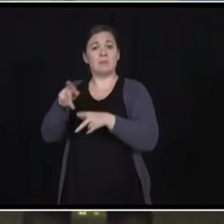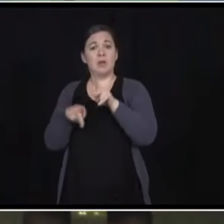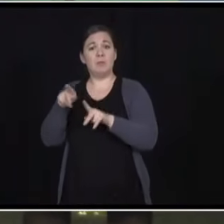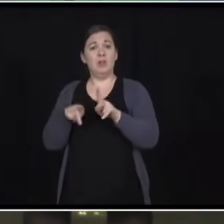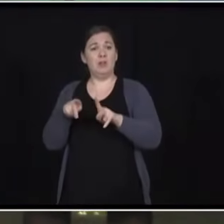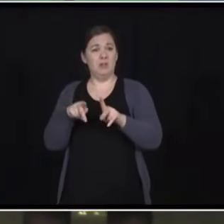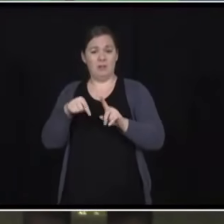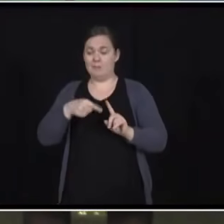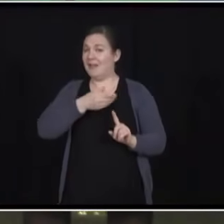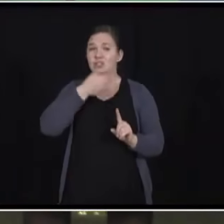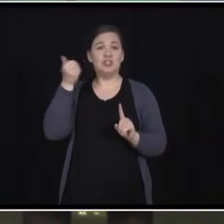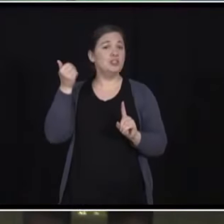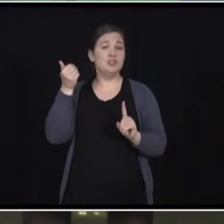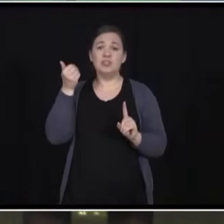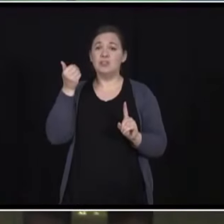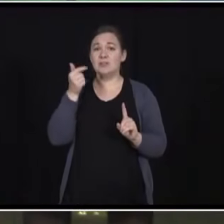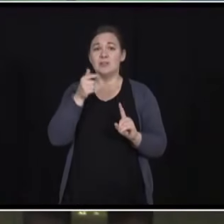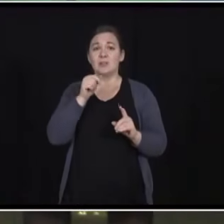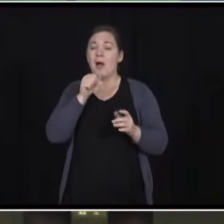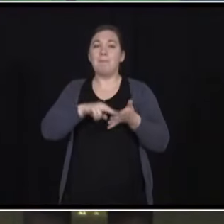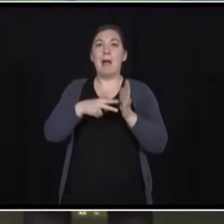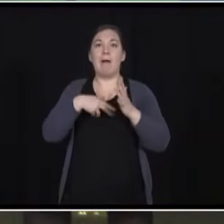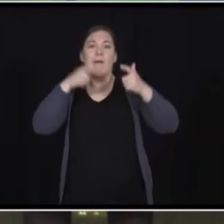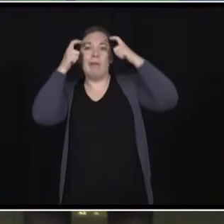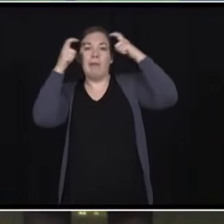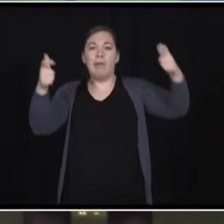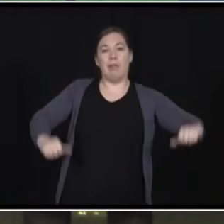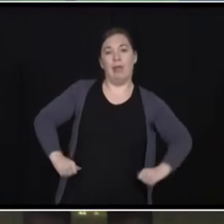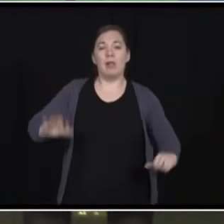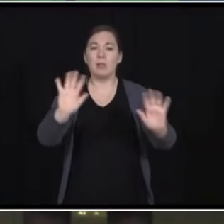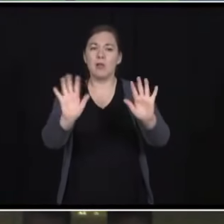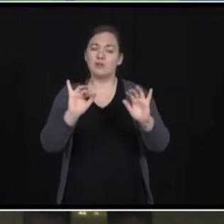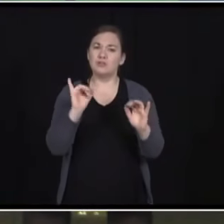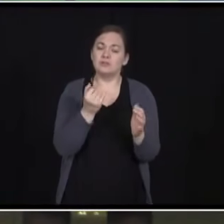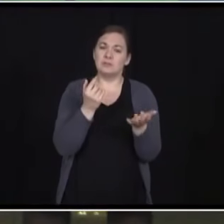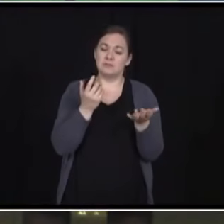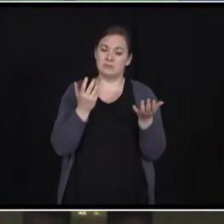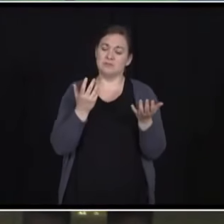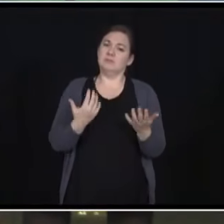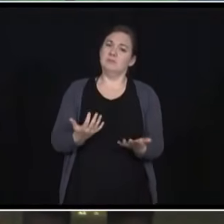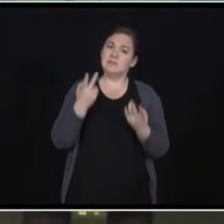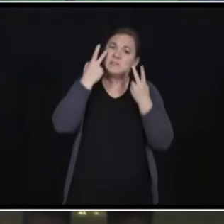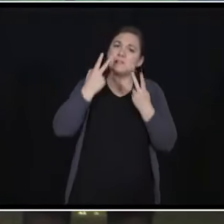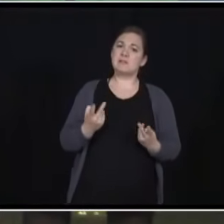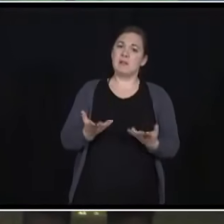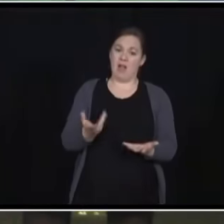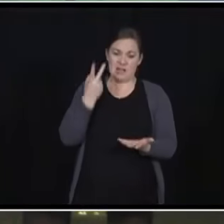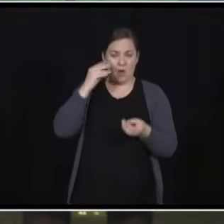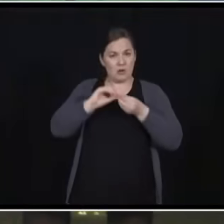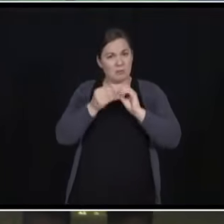per hundred thousand than any other jurisdiction, and I repeat again this is nothing to be bragging about because